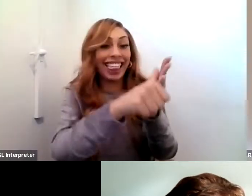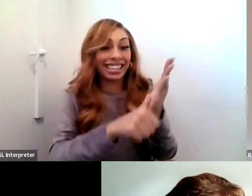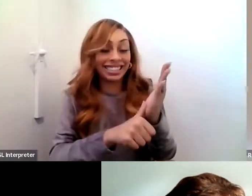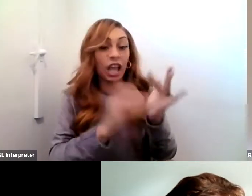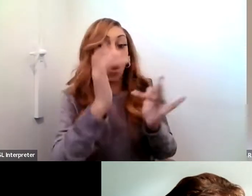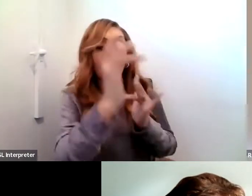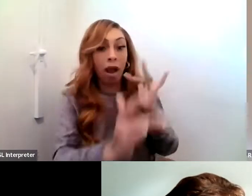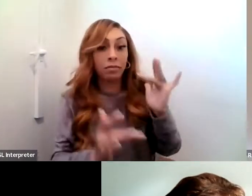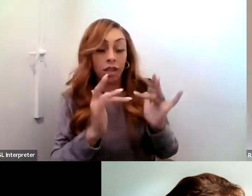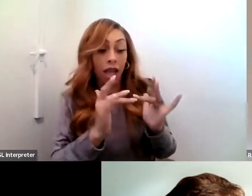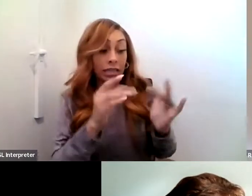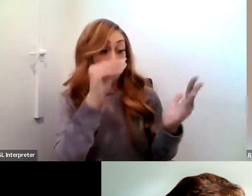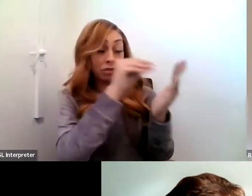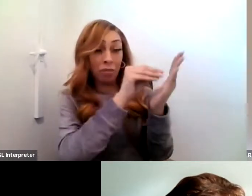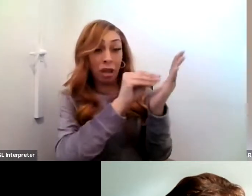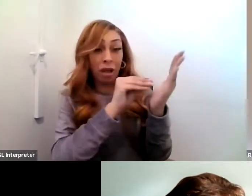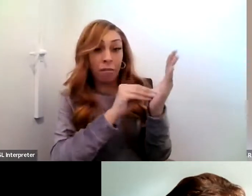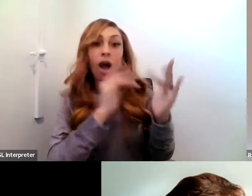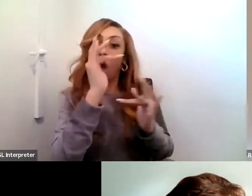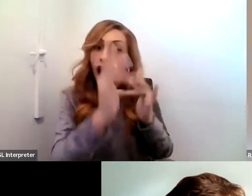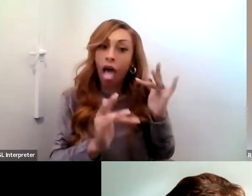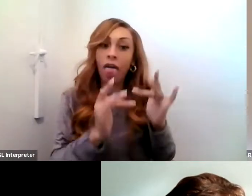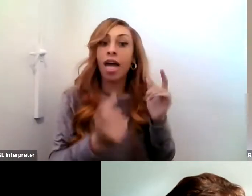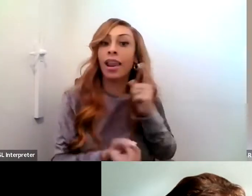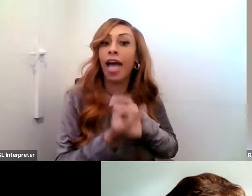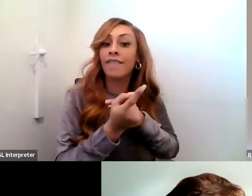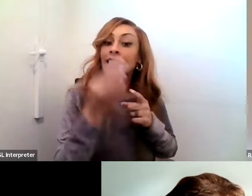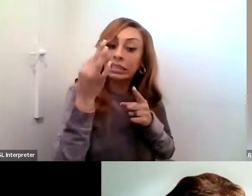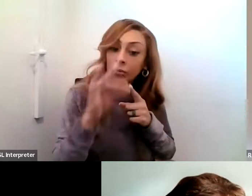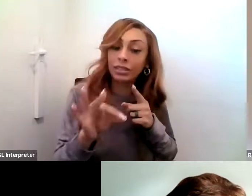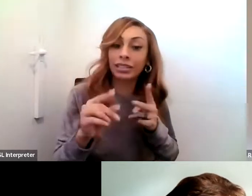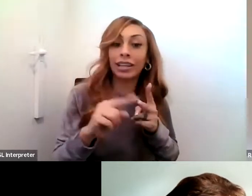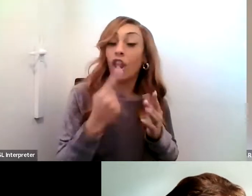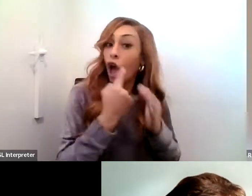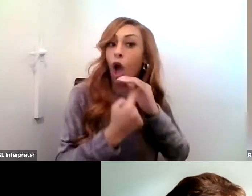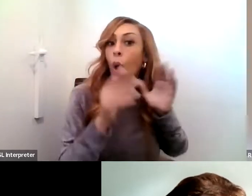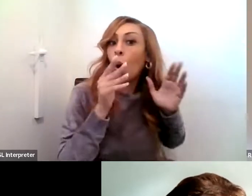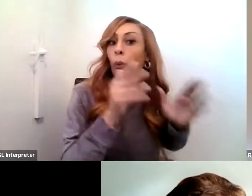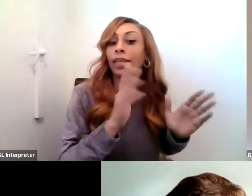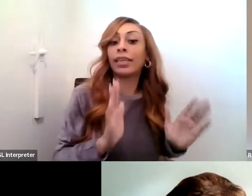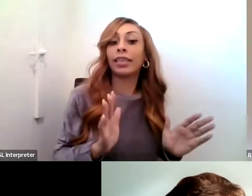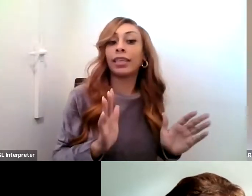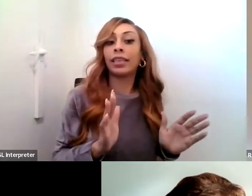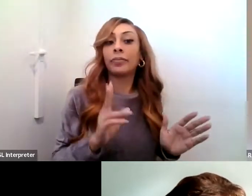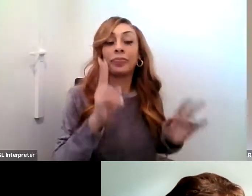that listed online events specifically, and essentially only, where you could see what was on